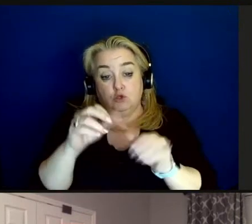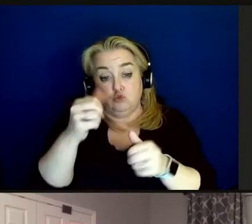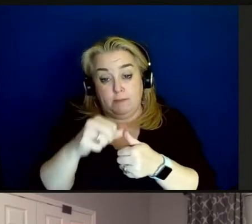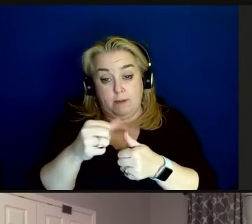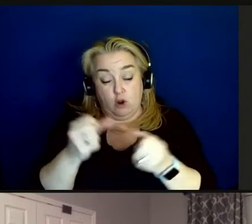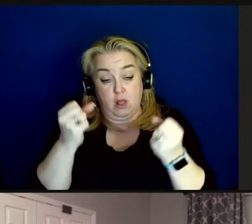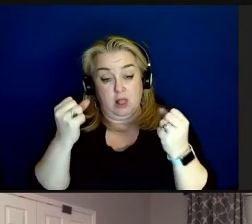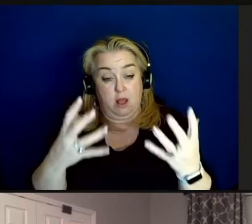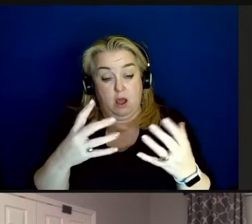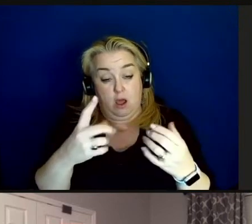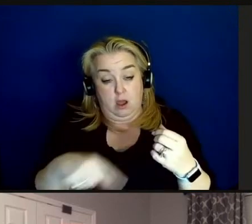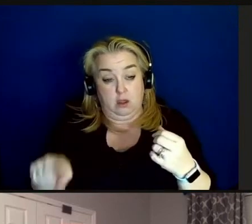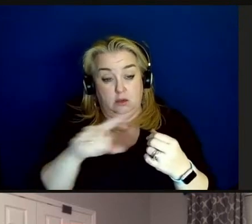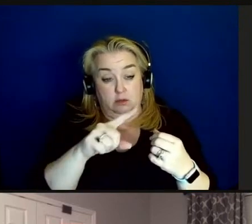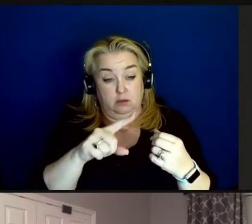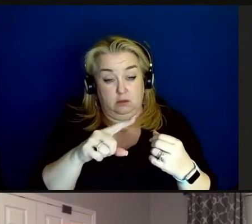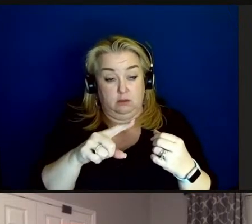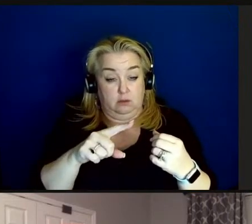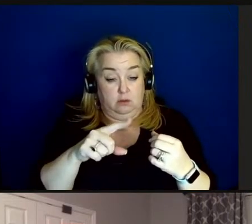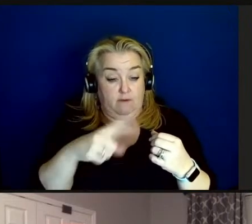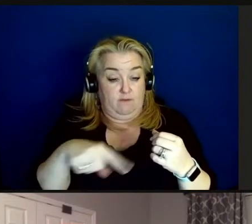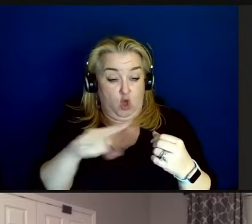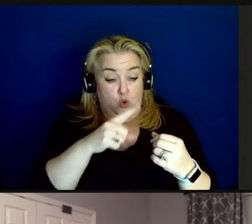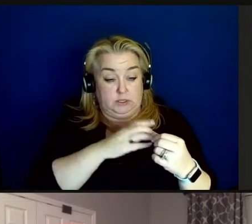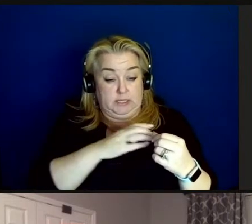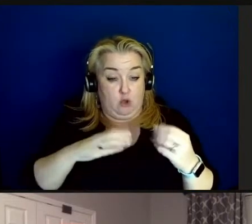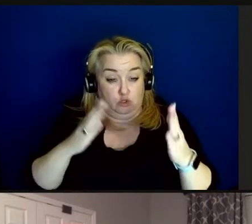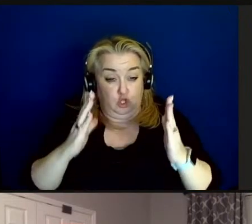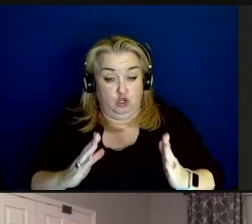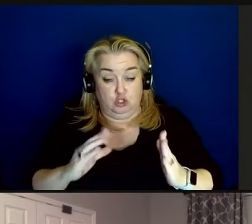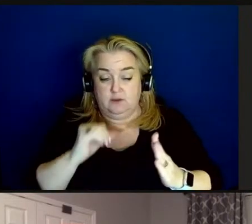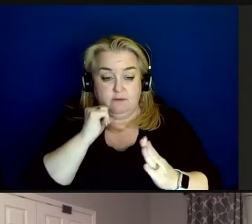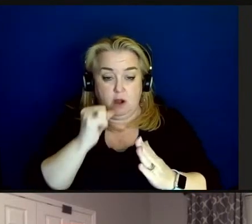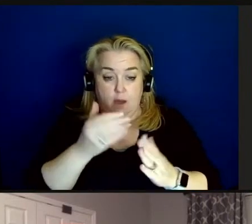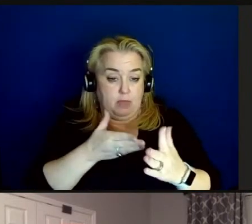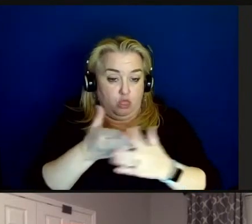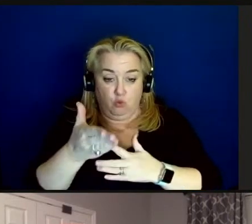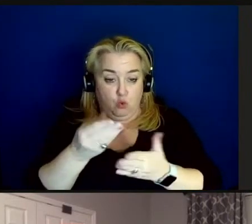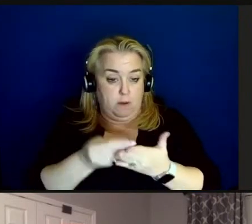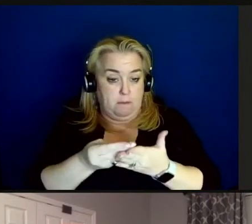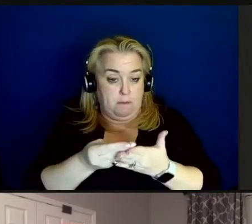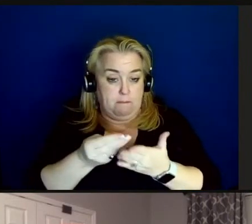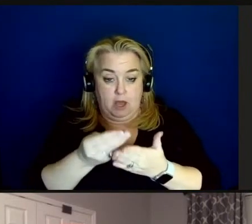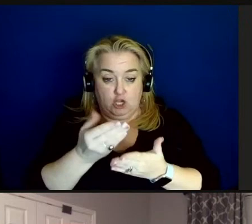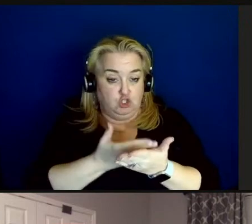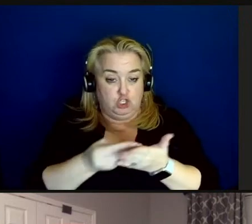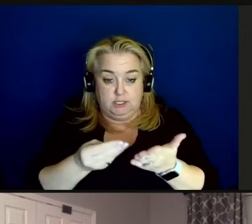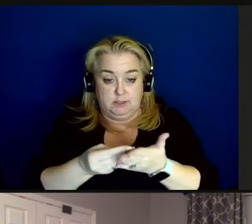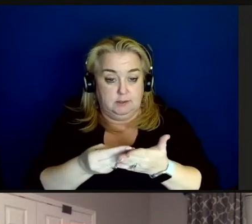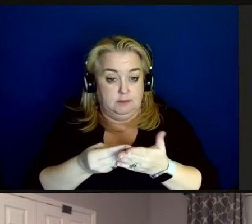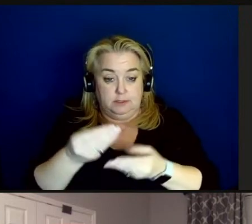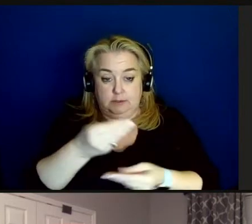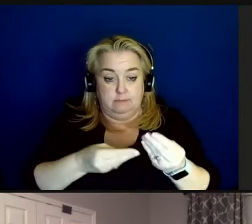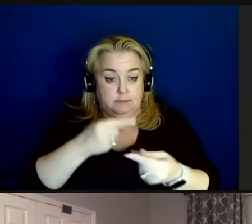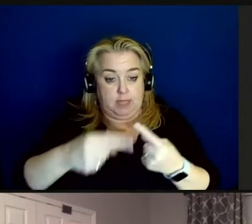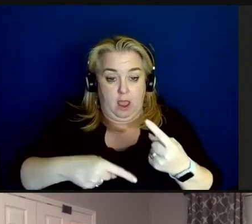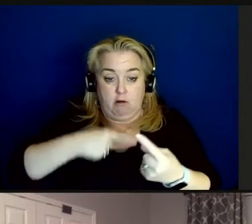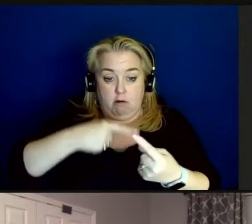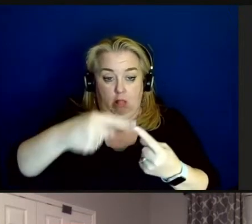NOTHING. AND GOT SOME IMPORTANT PICTURE PAINT BECAUSE I THINK THAT IT'S RTANT REMEMBER THAT WE A